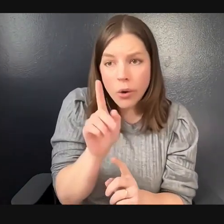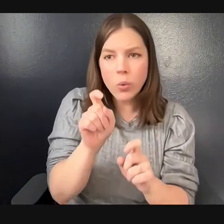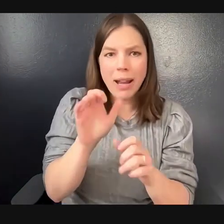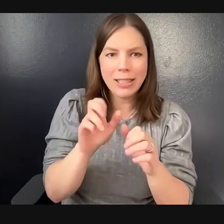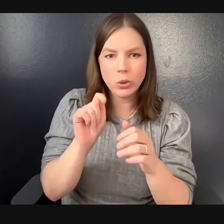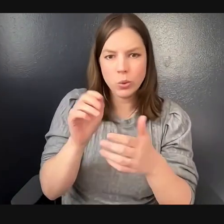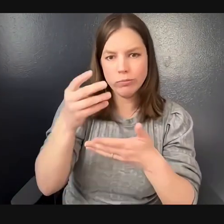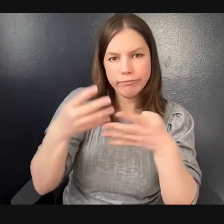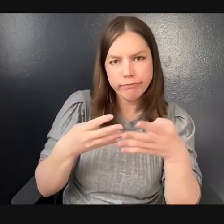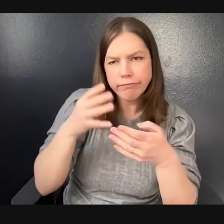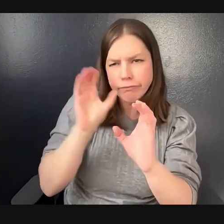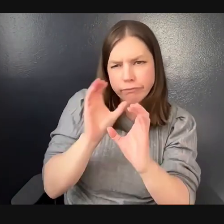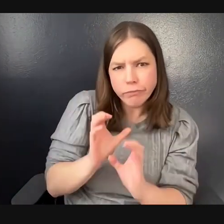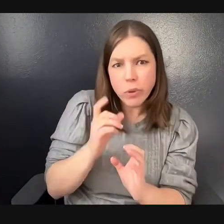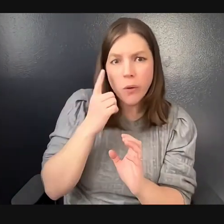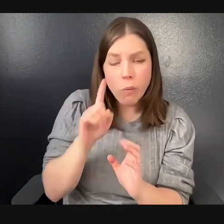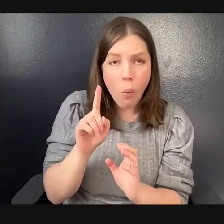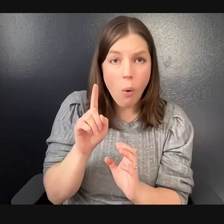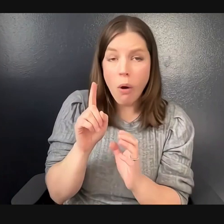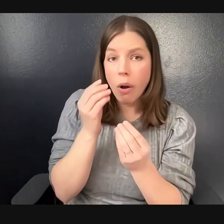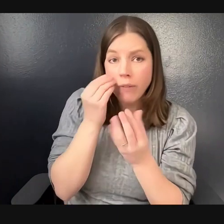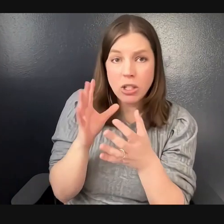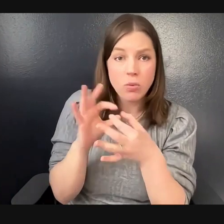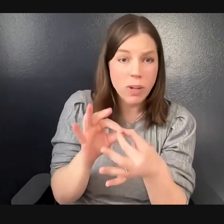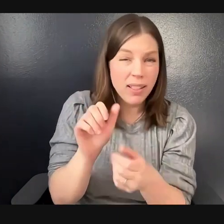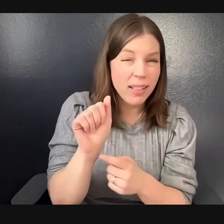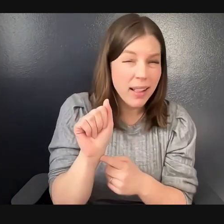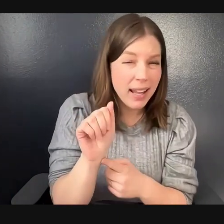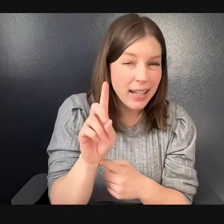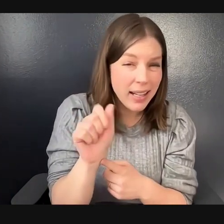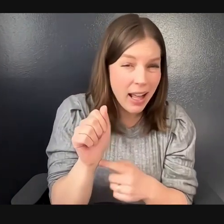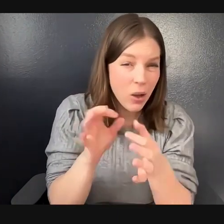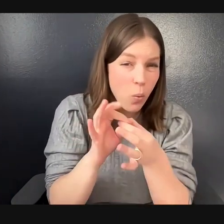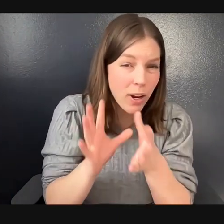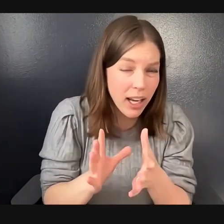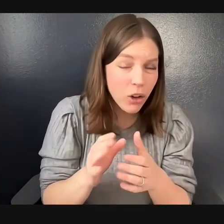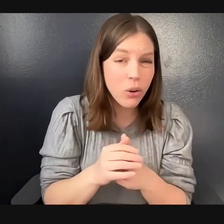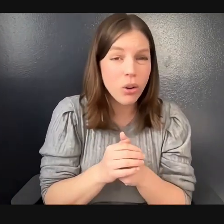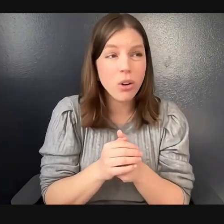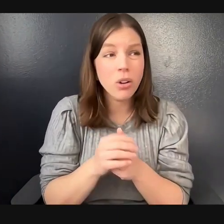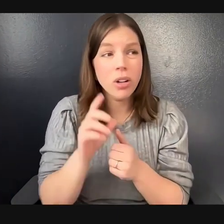or you may need to do a Google search related to the Americans with Disabilities Act.